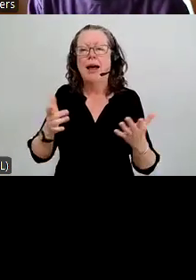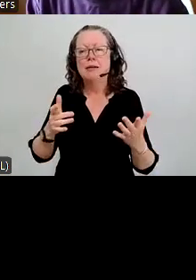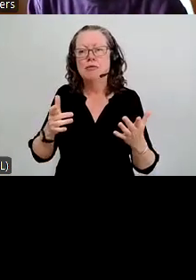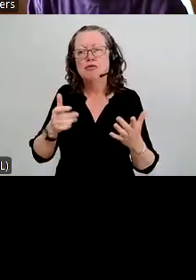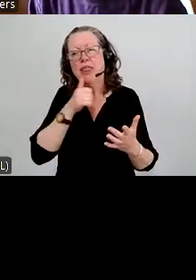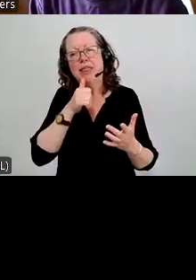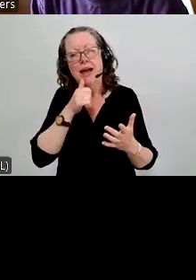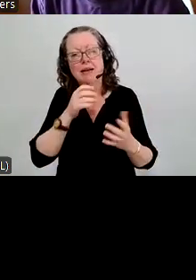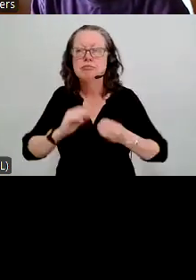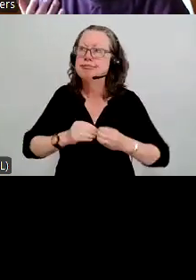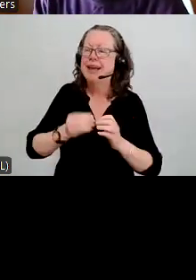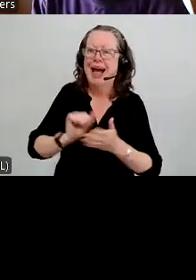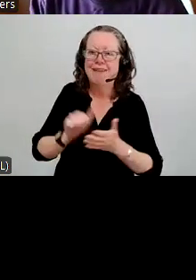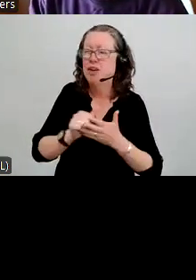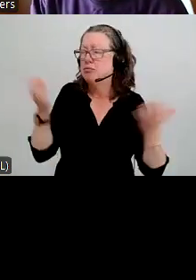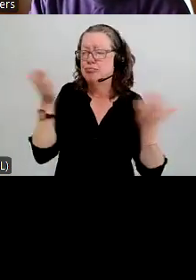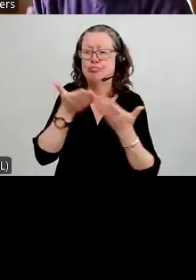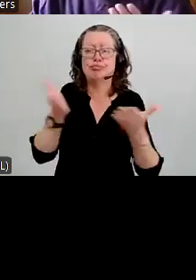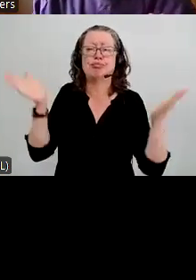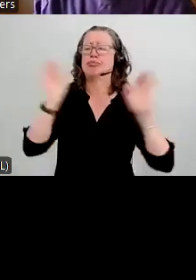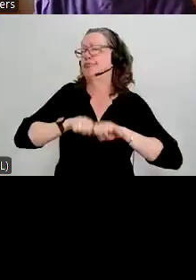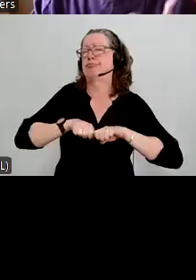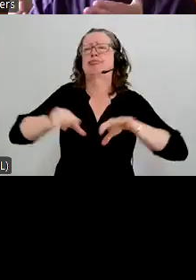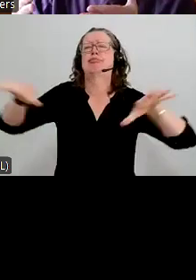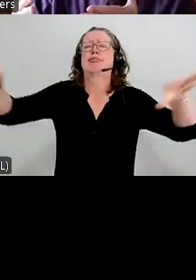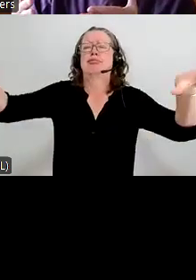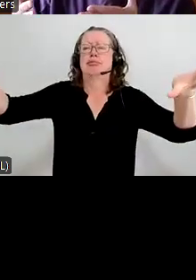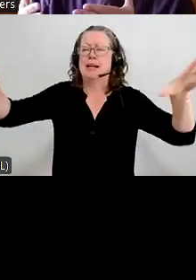what we're able to do using pixels is be very specific.